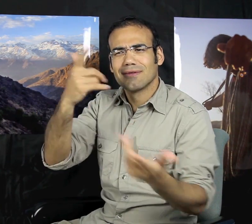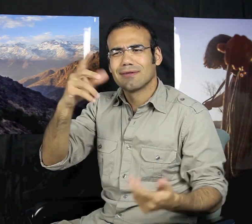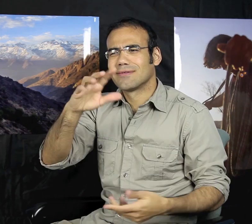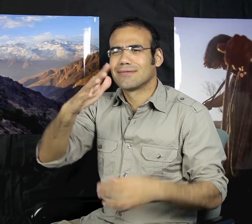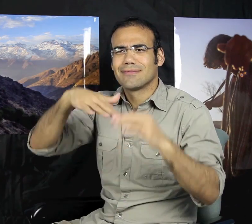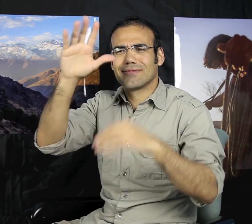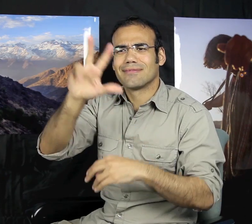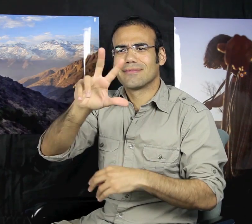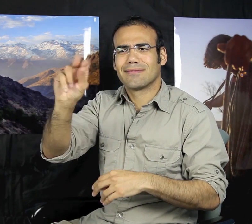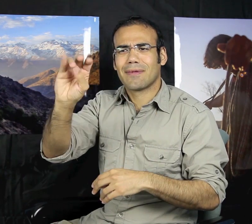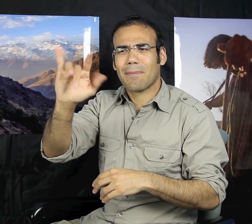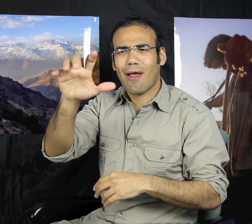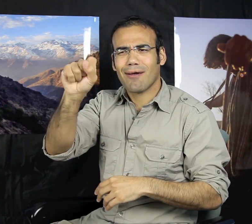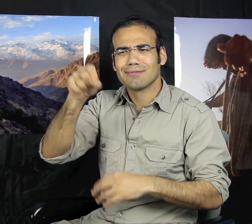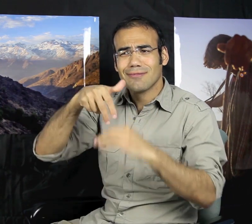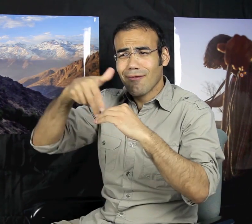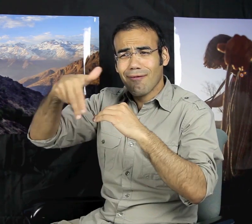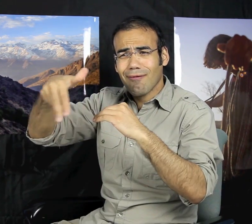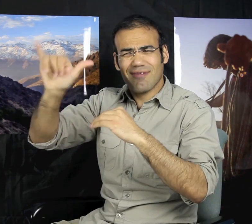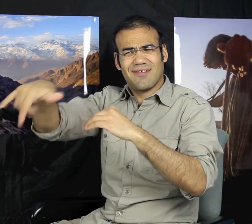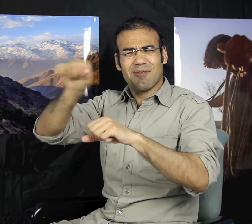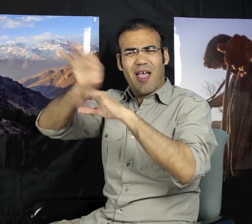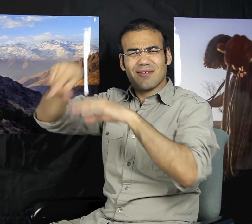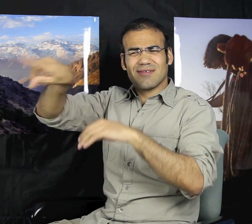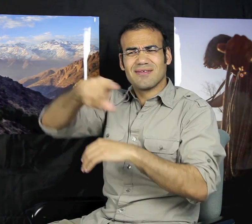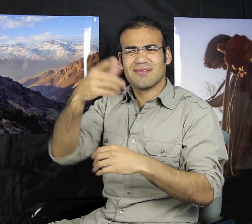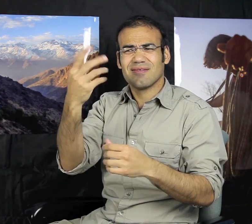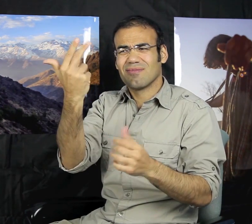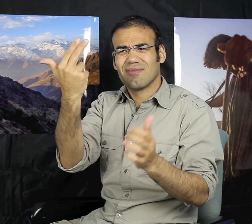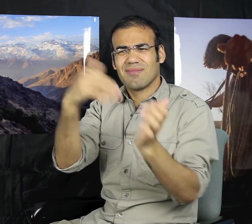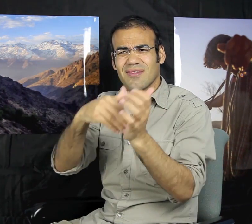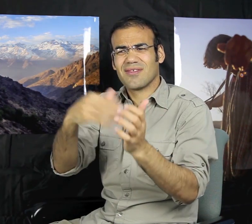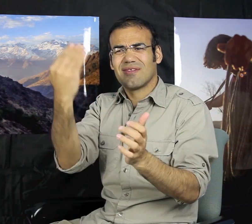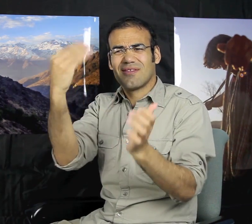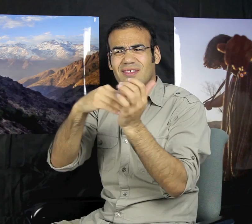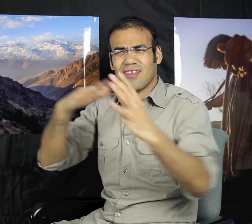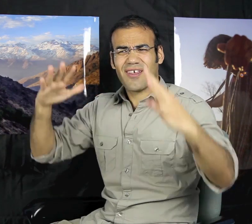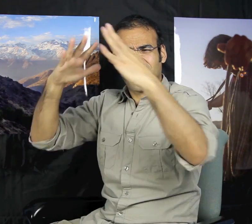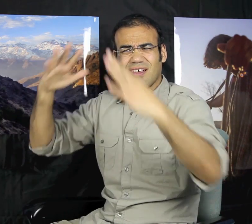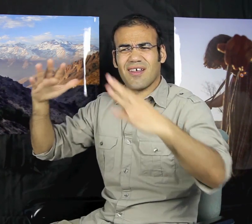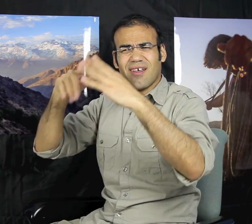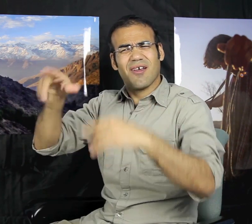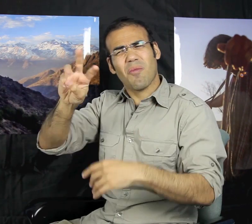You'd have to walk 30 miles or more through the mountain and there are 3 or 4 mountains.